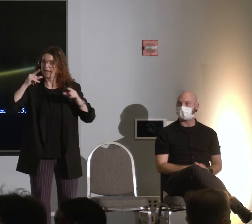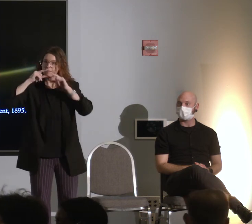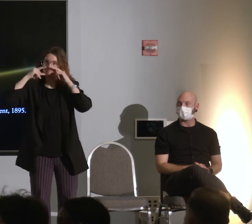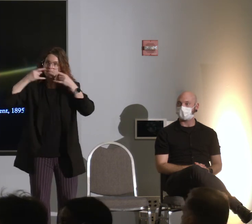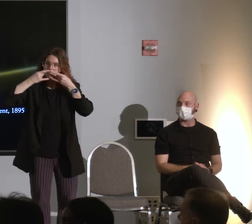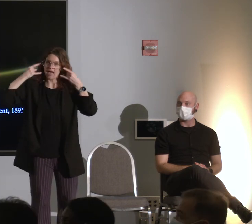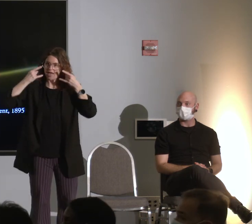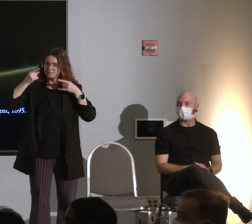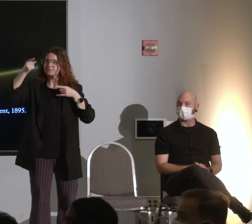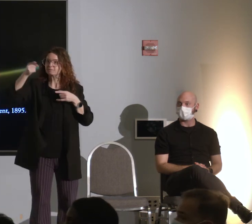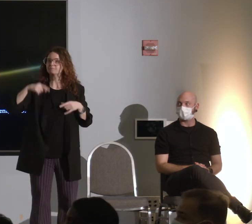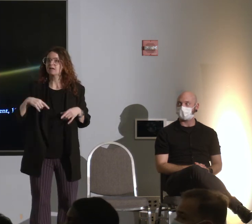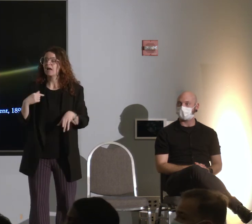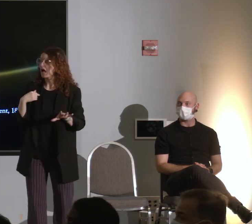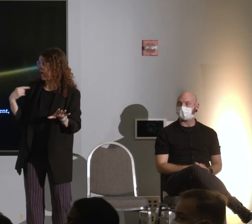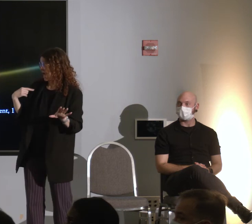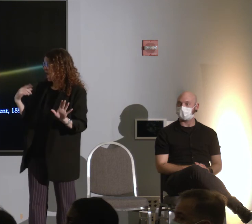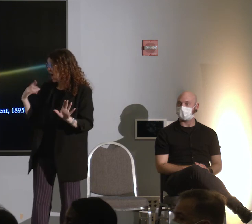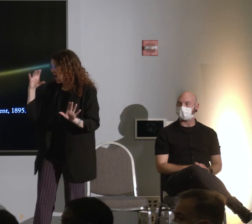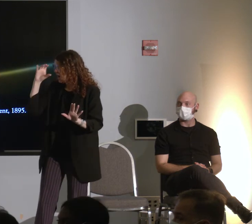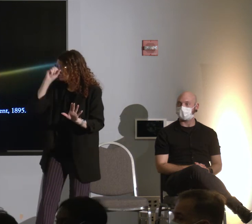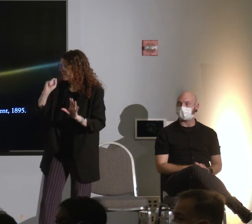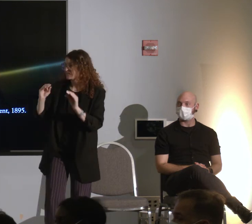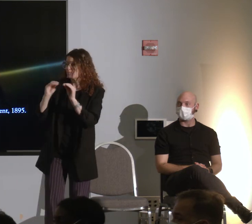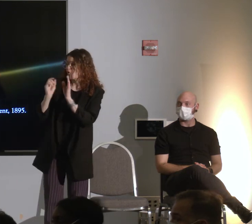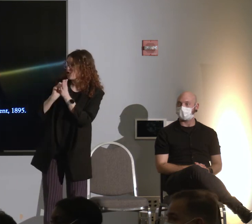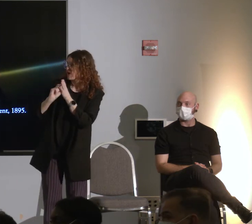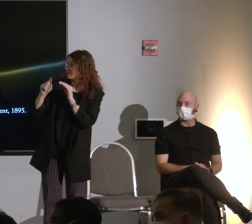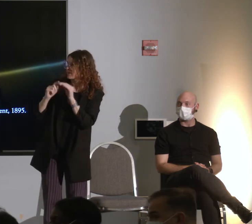: I'm guessing that there's been a lot more written about Olmstead than Richardson.